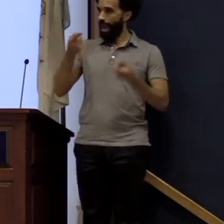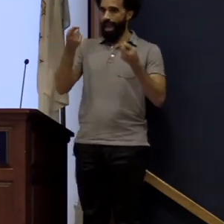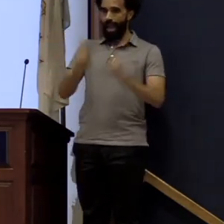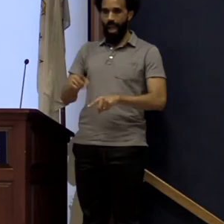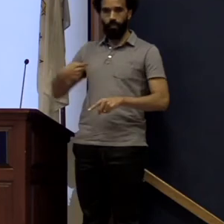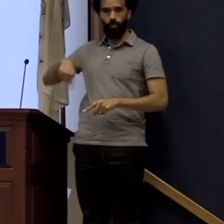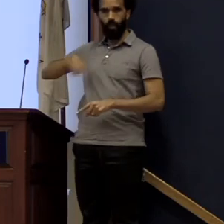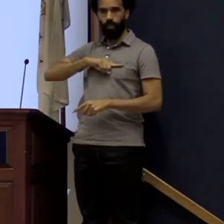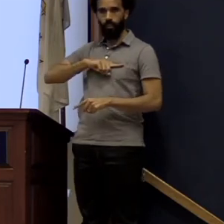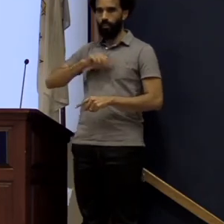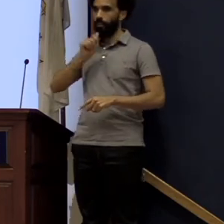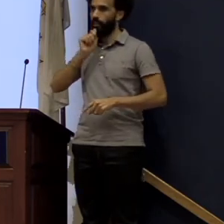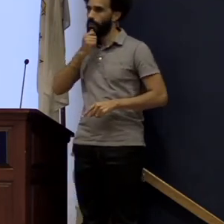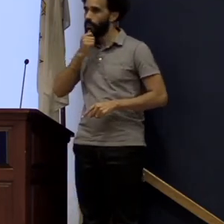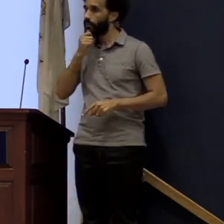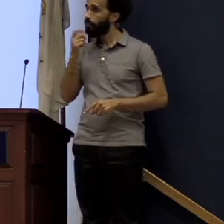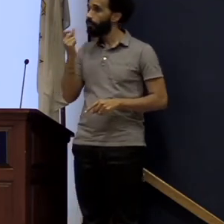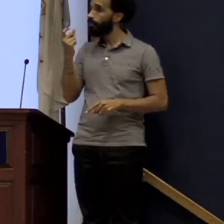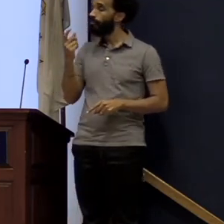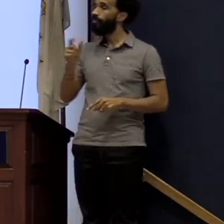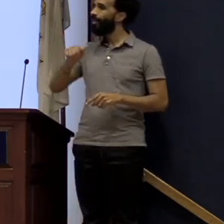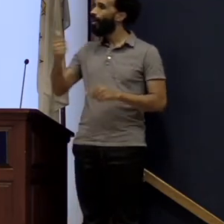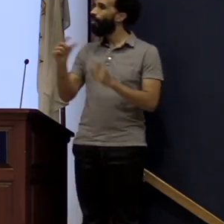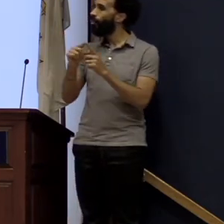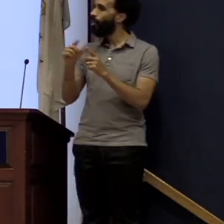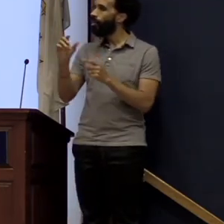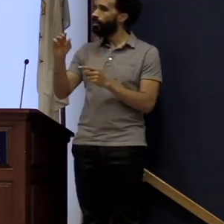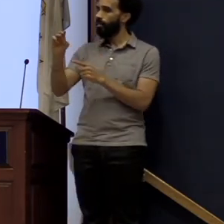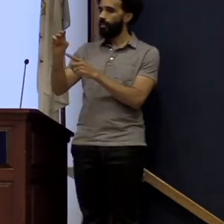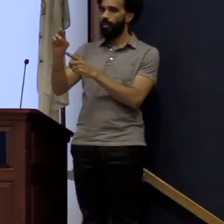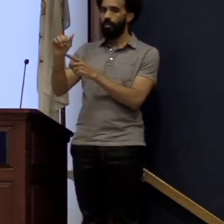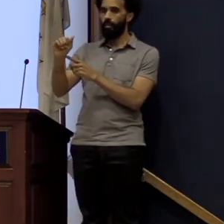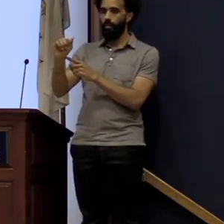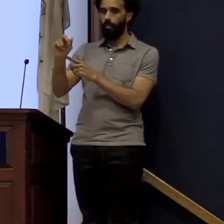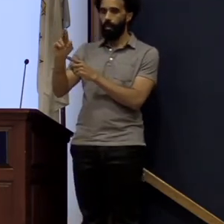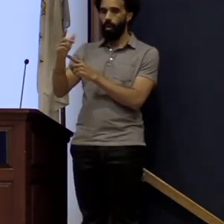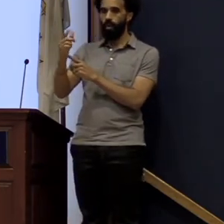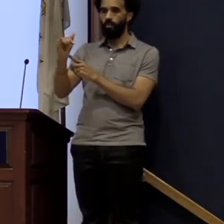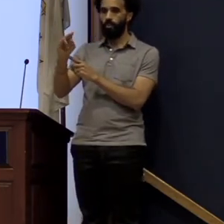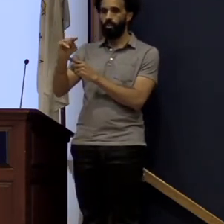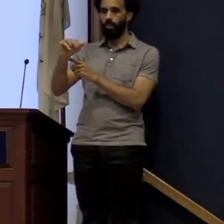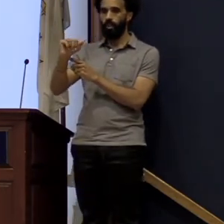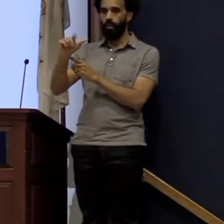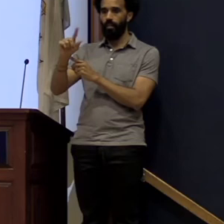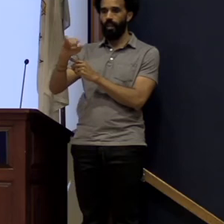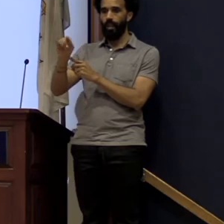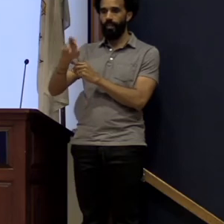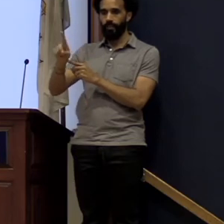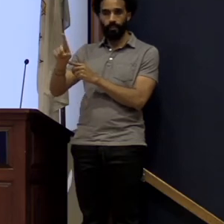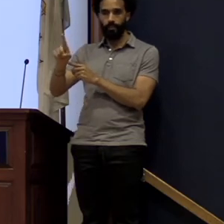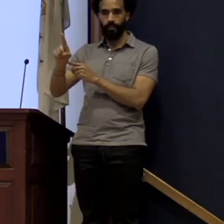Marginalized because when you think about marginalized even look at the numbers youth of color are not marginalized. In fact, they are becoming the majority